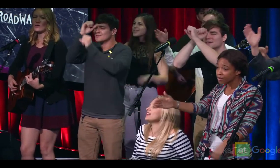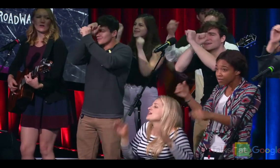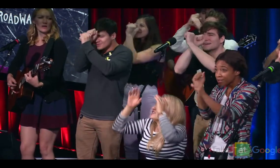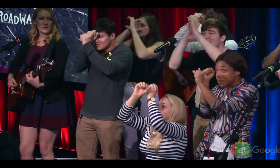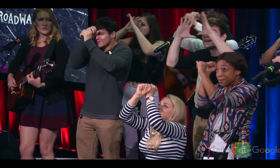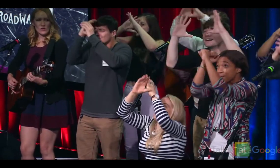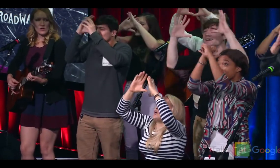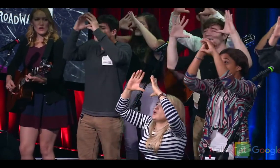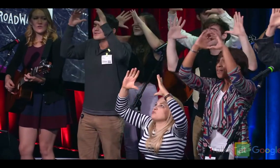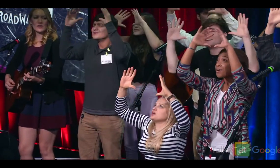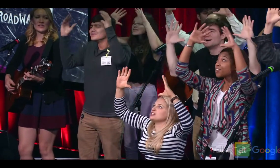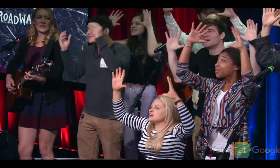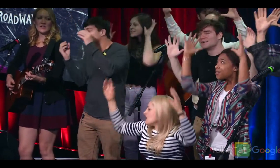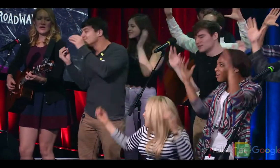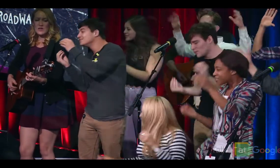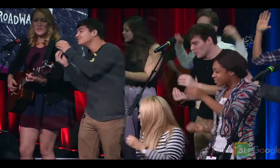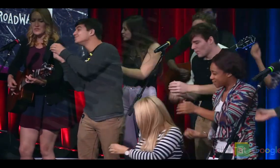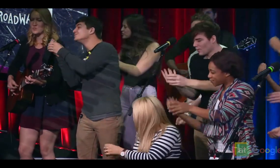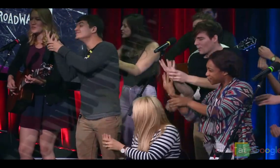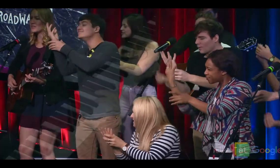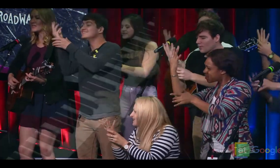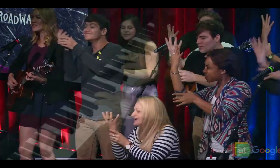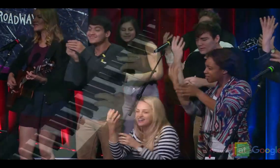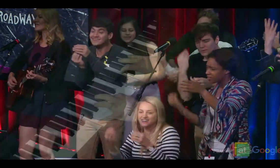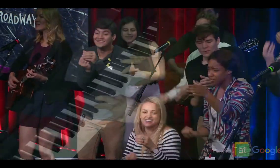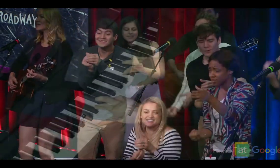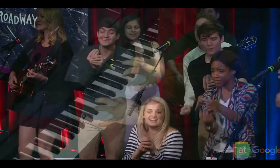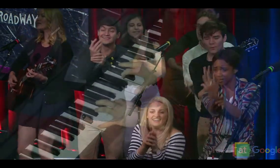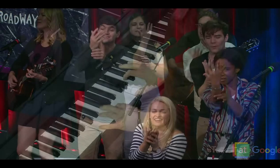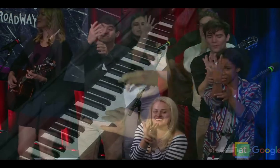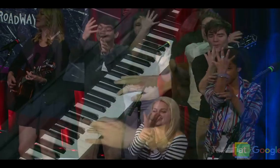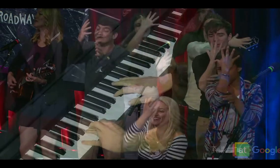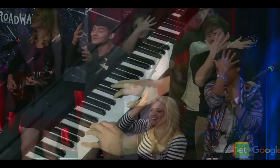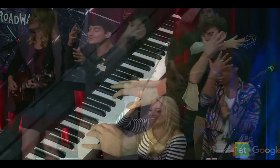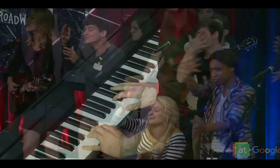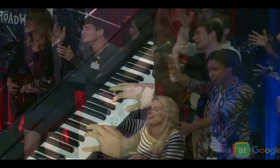The glory of the spring